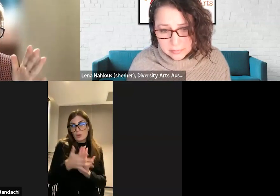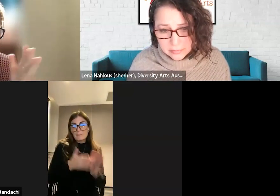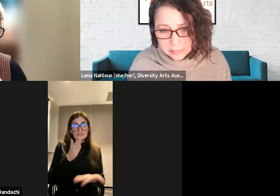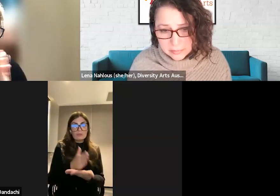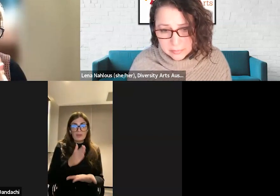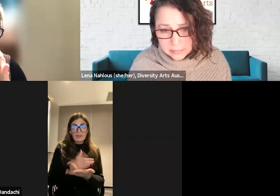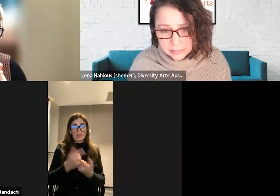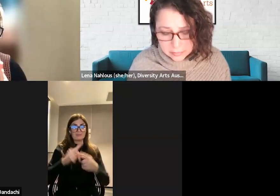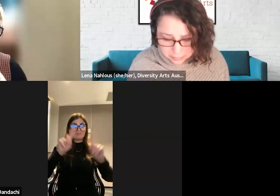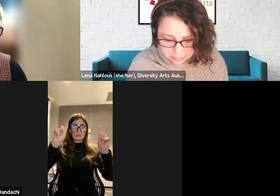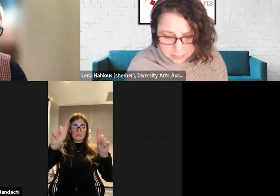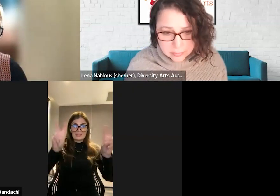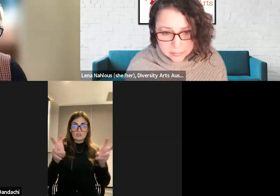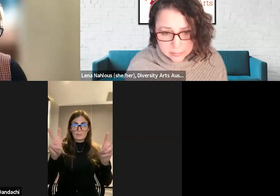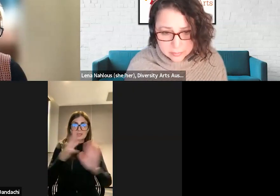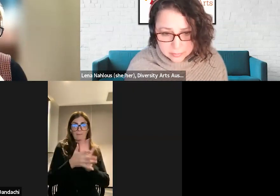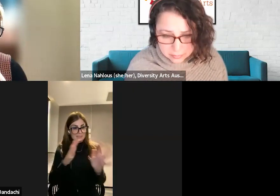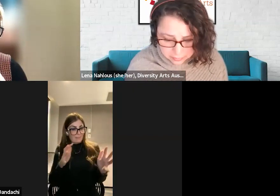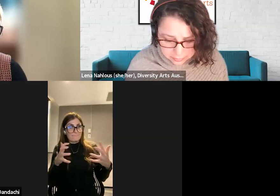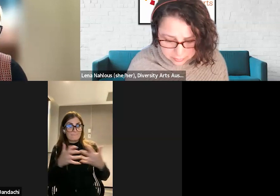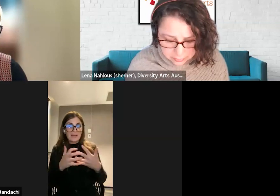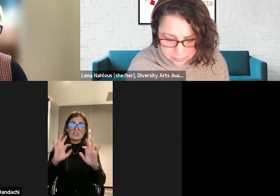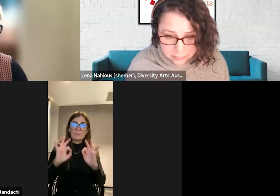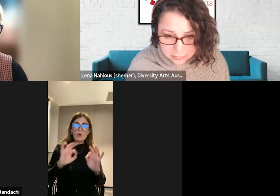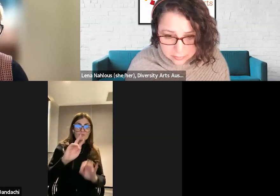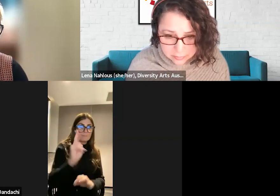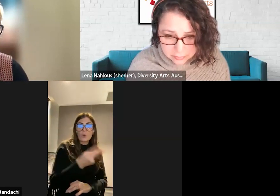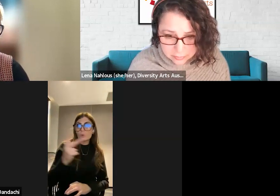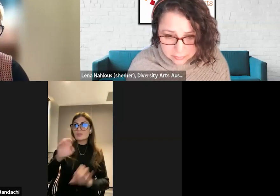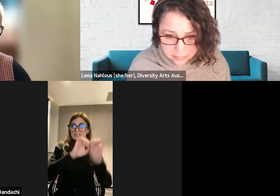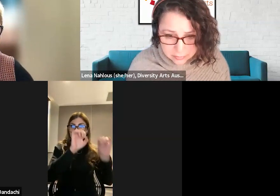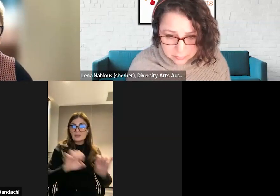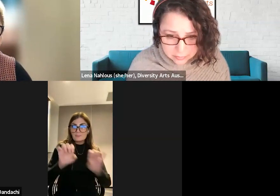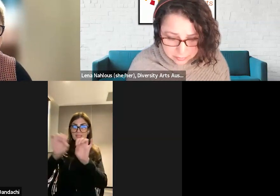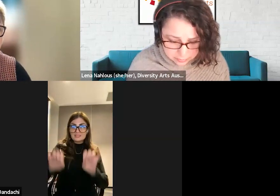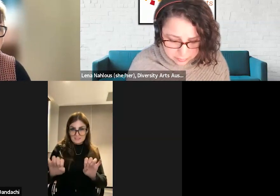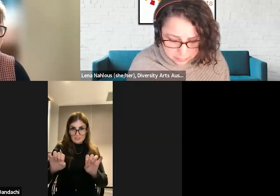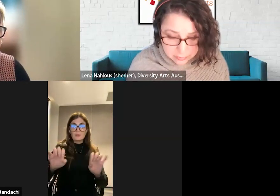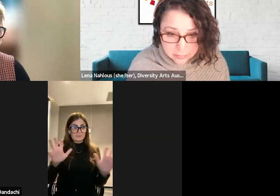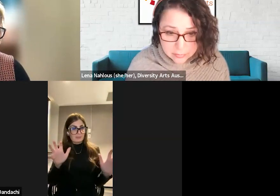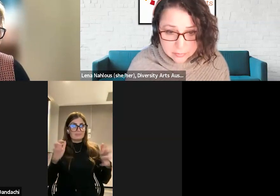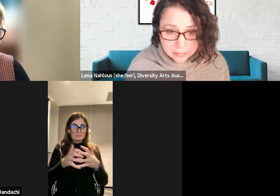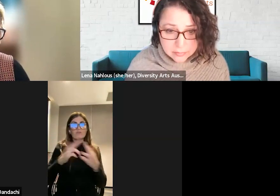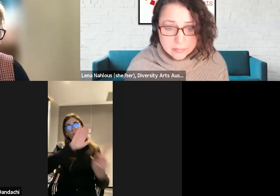the marrying of two systems to create something that is fit for purpose.